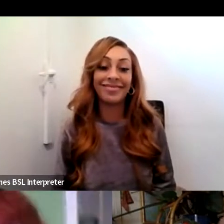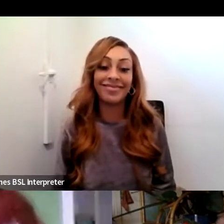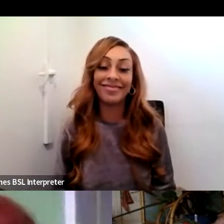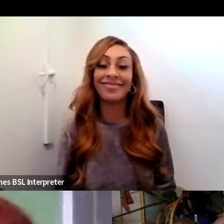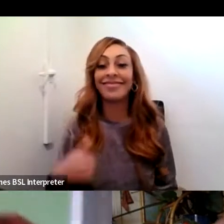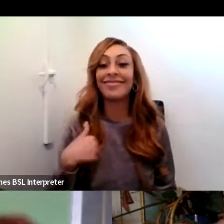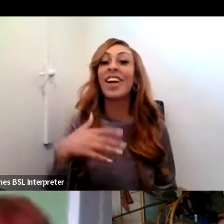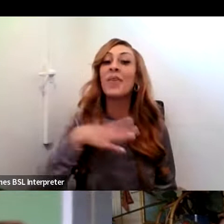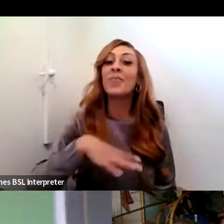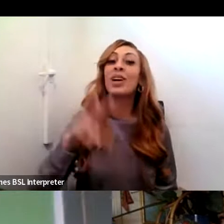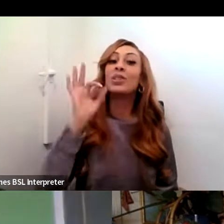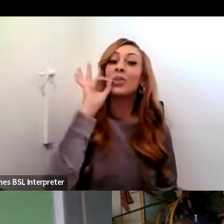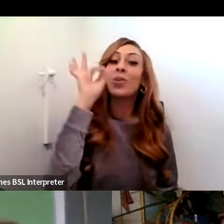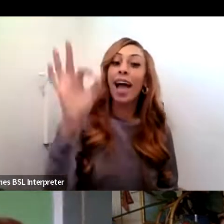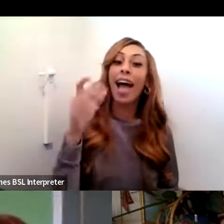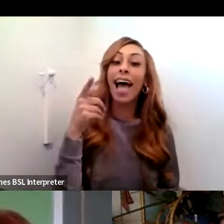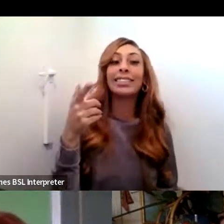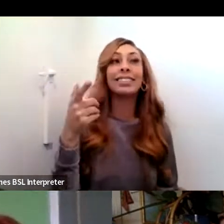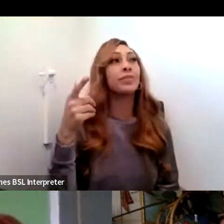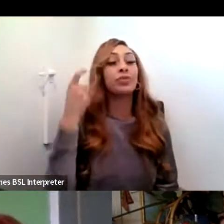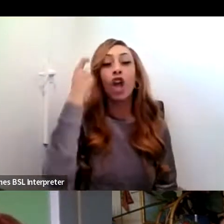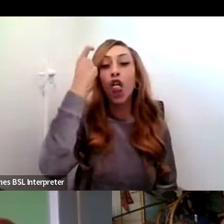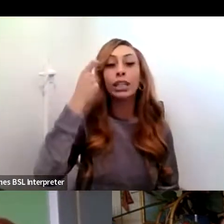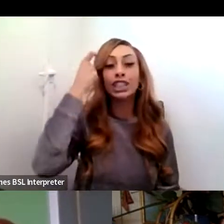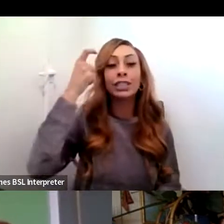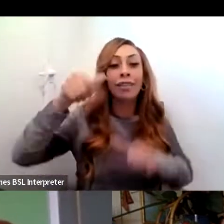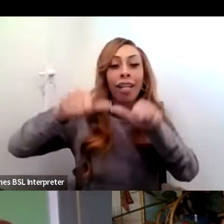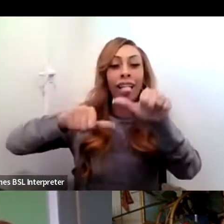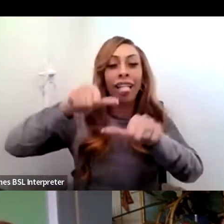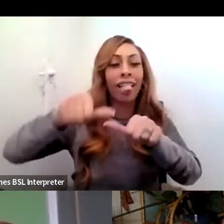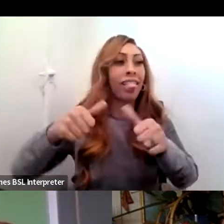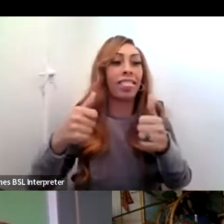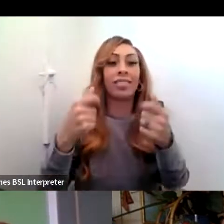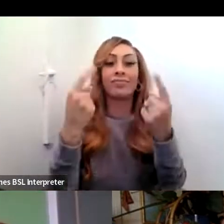I was going to ask about the logistical implications, the kind of resource implications there.